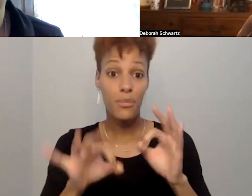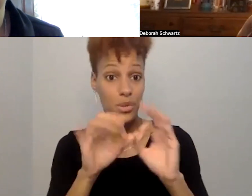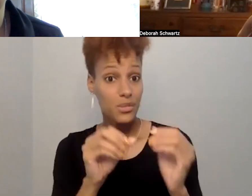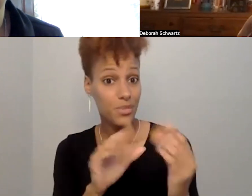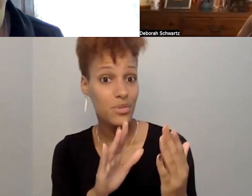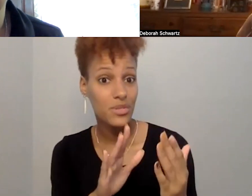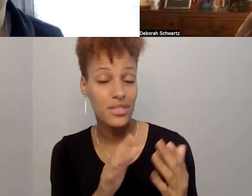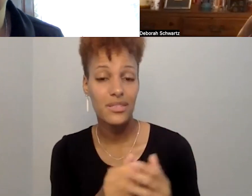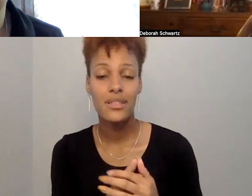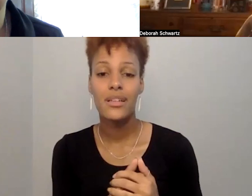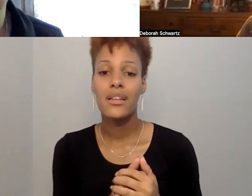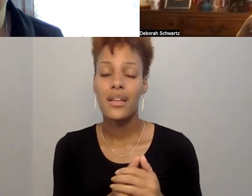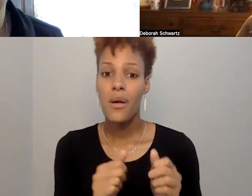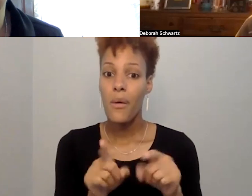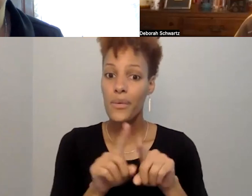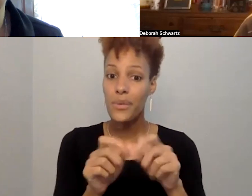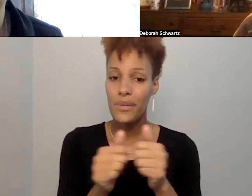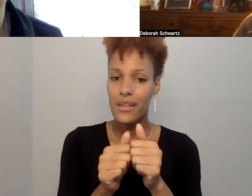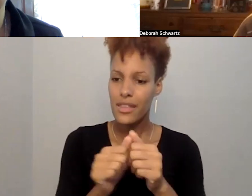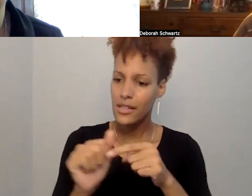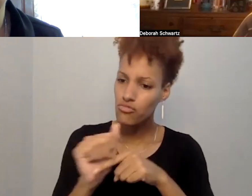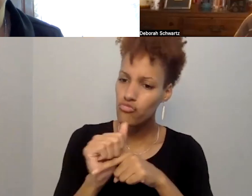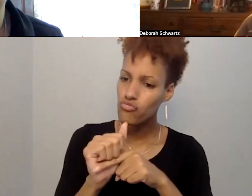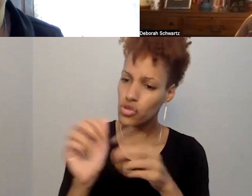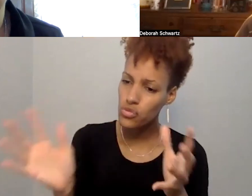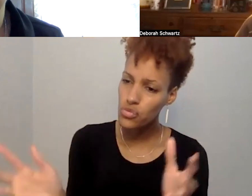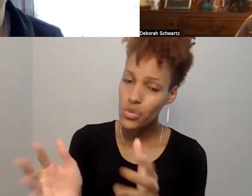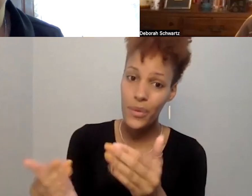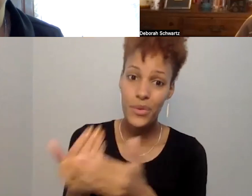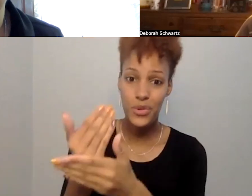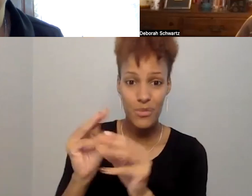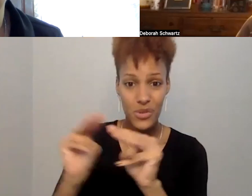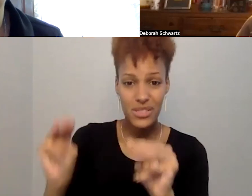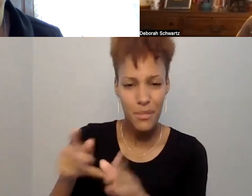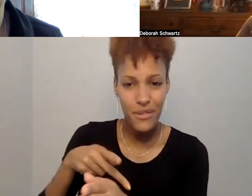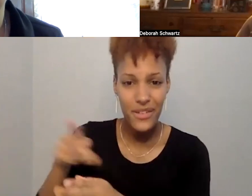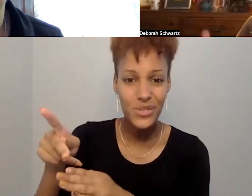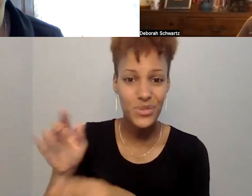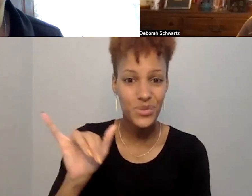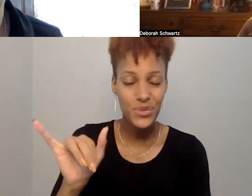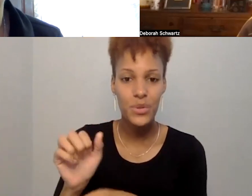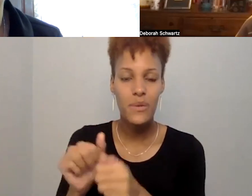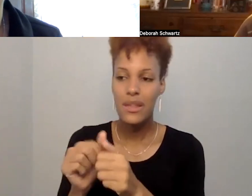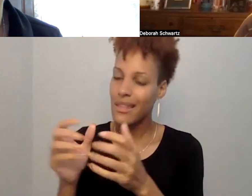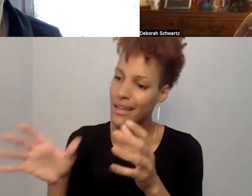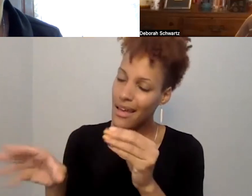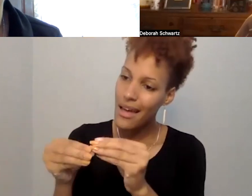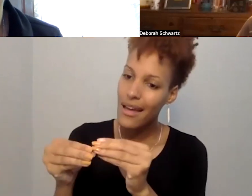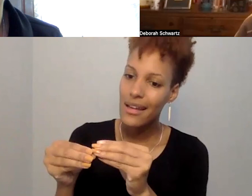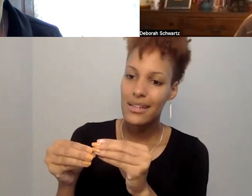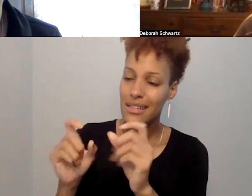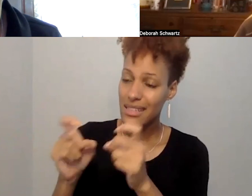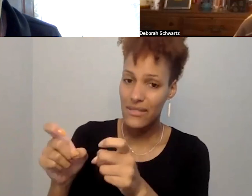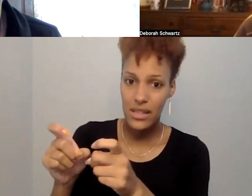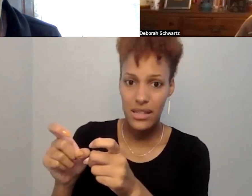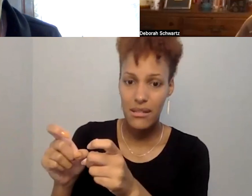in training generations of Museum professionals with a set of values that have everything to do